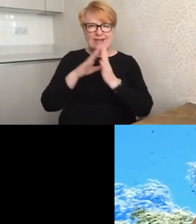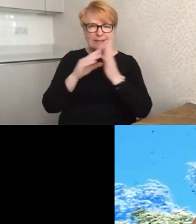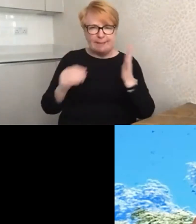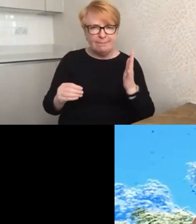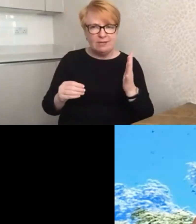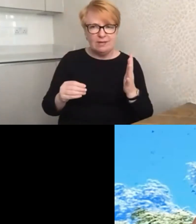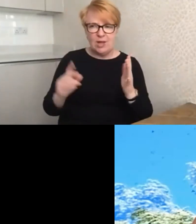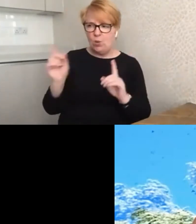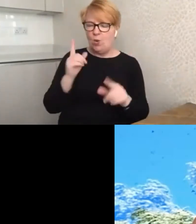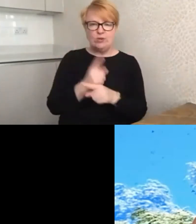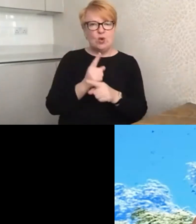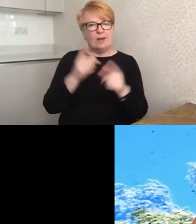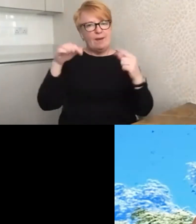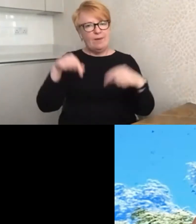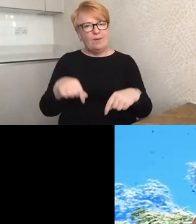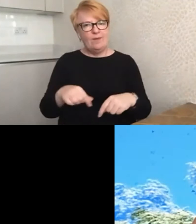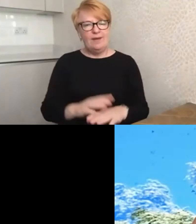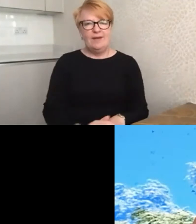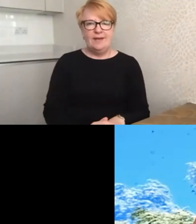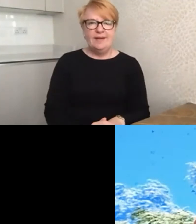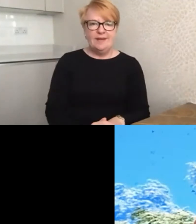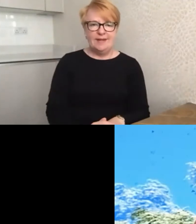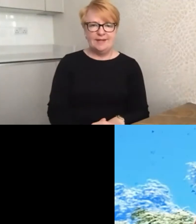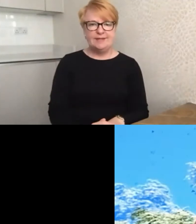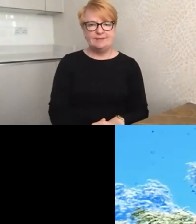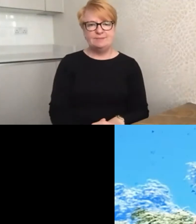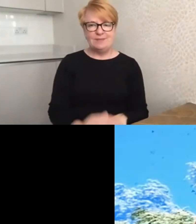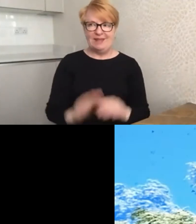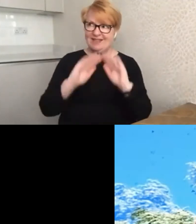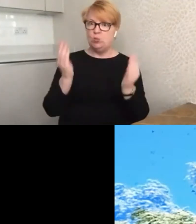about this sort of tendrils world of, you know, socially engaged practice.